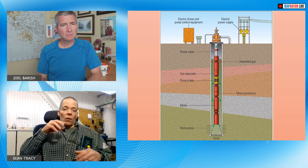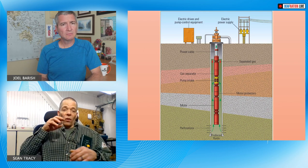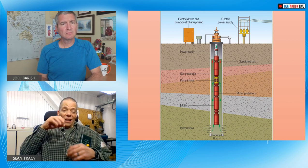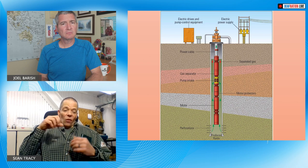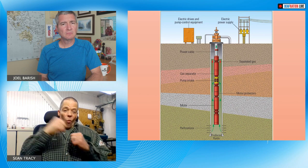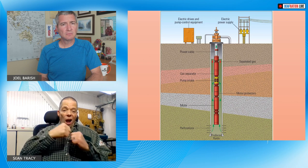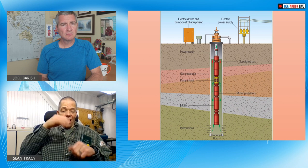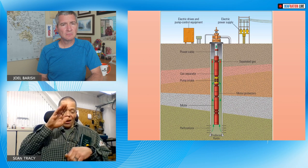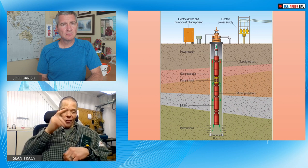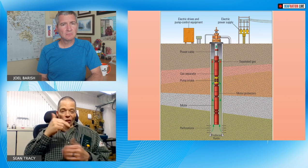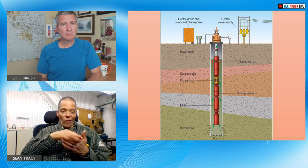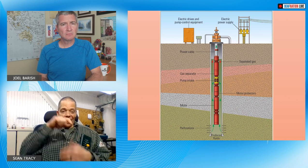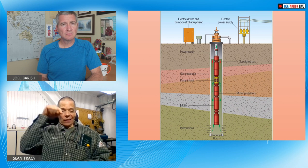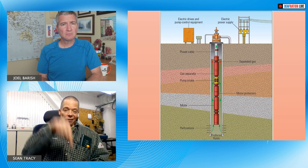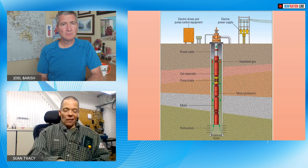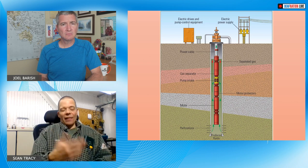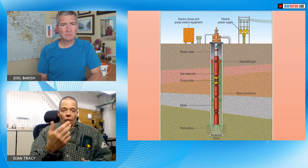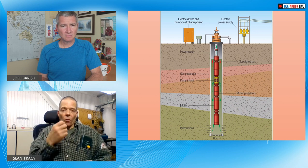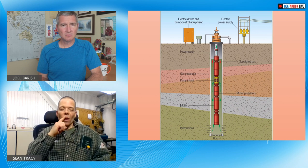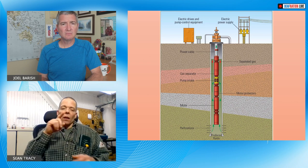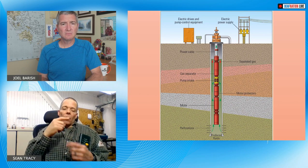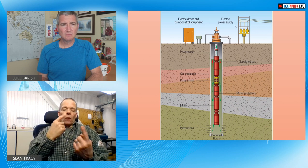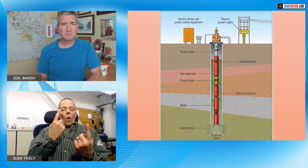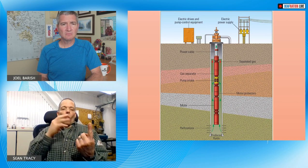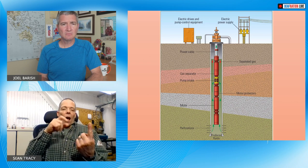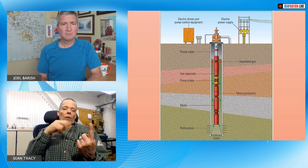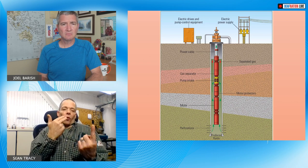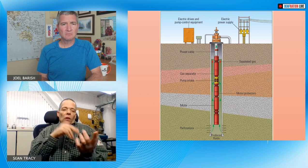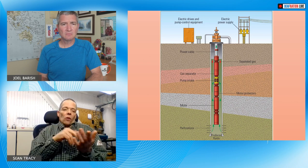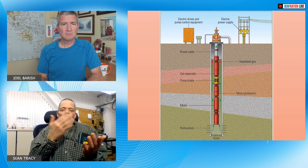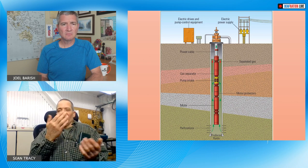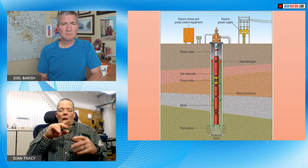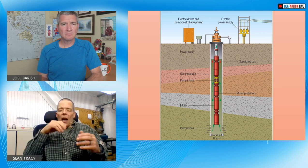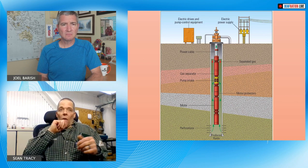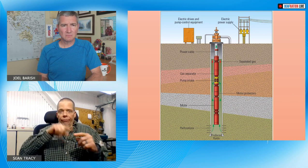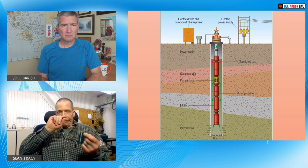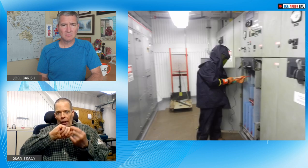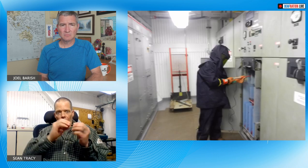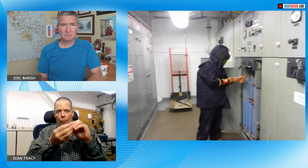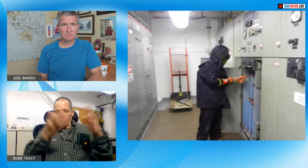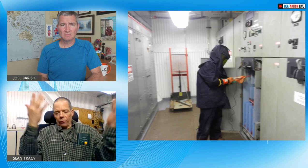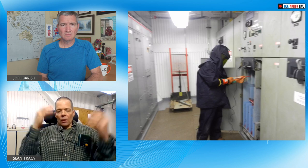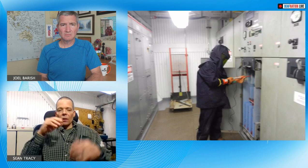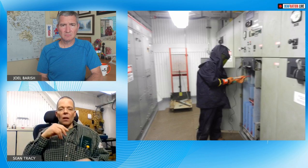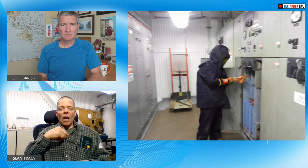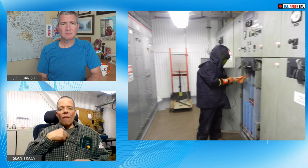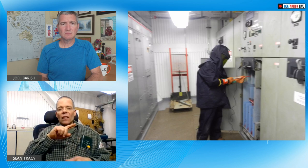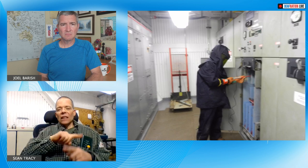There's rock 13,000 feet deep - well, I'm sure there's rock at different levels, too but I don't know the exact depths.